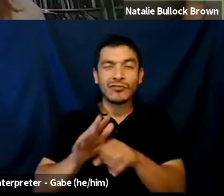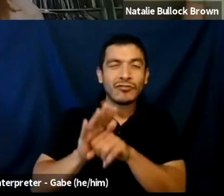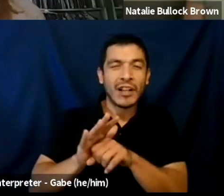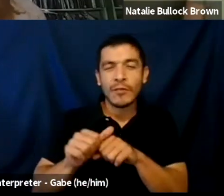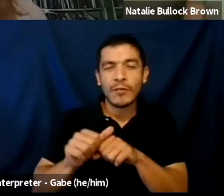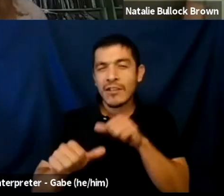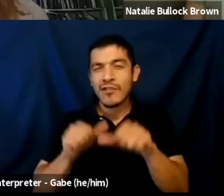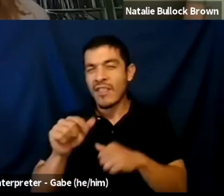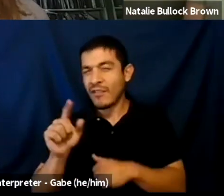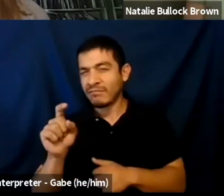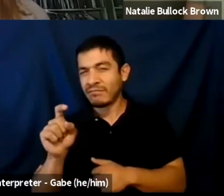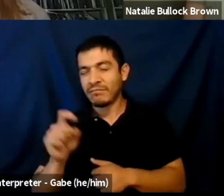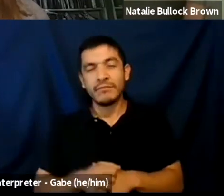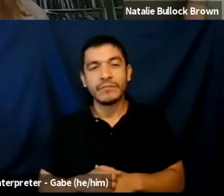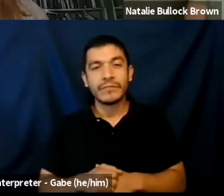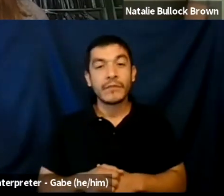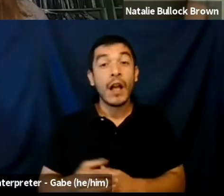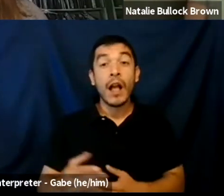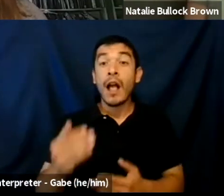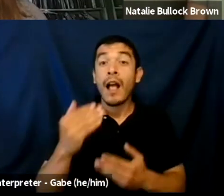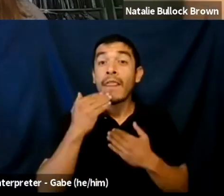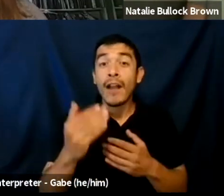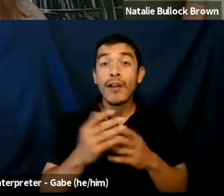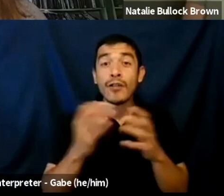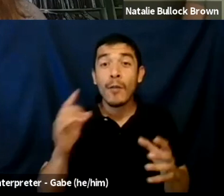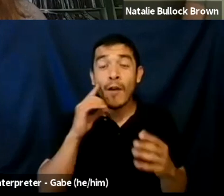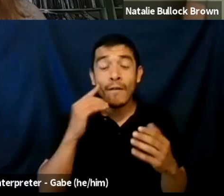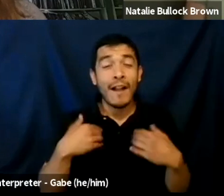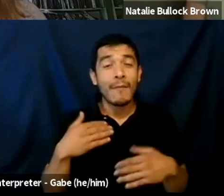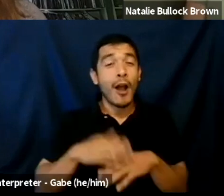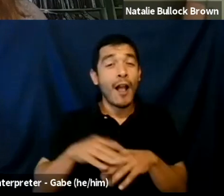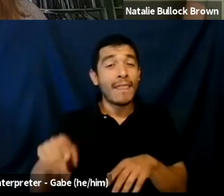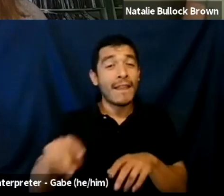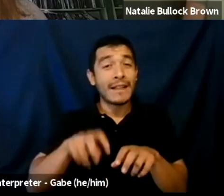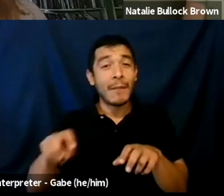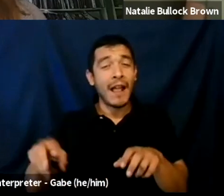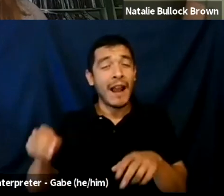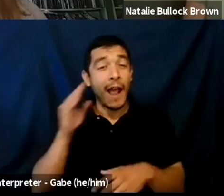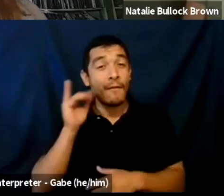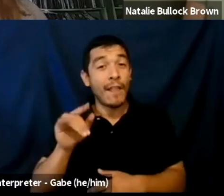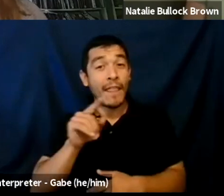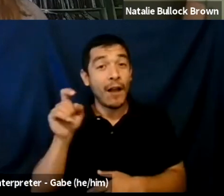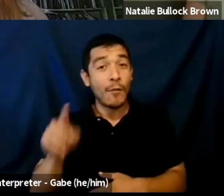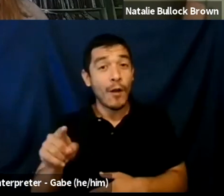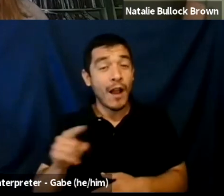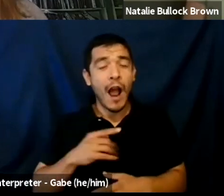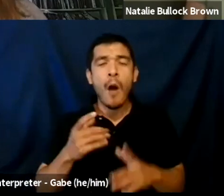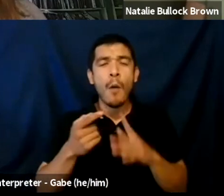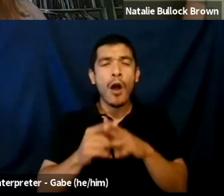Thank you so much for having me on this panel. And for that question. I did wanna start by really acknowledging